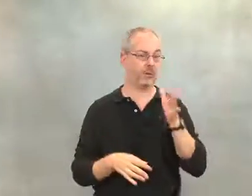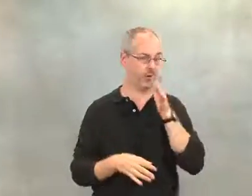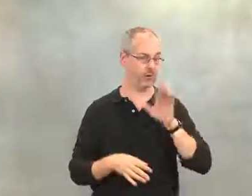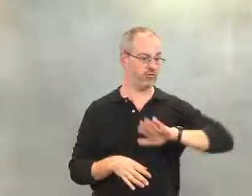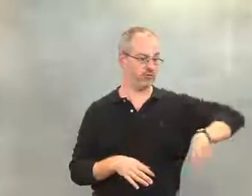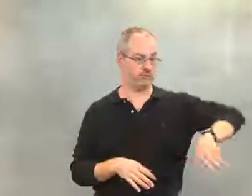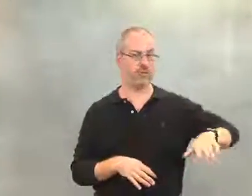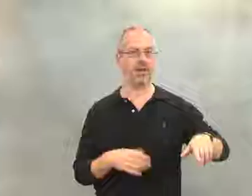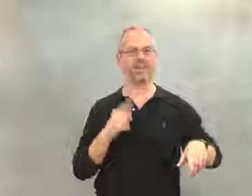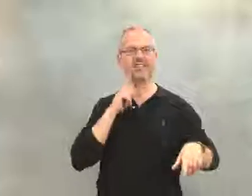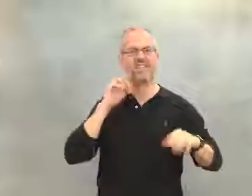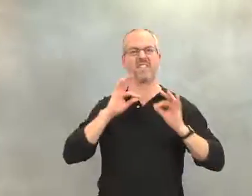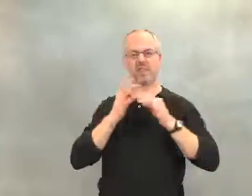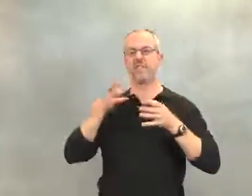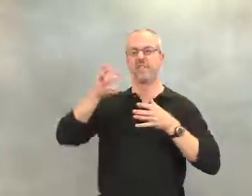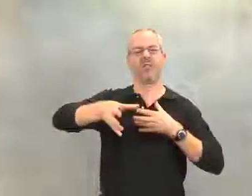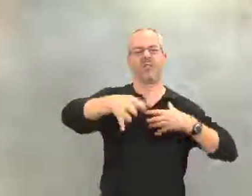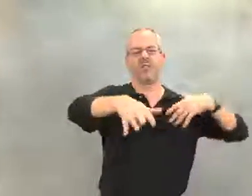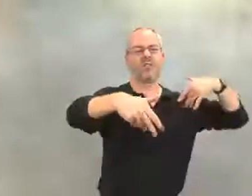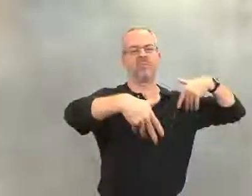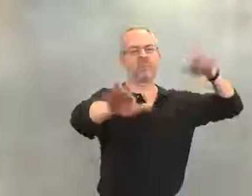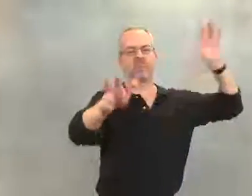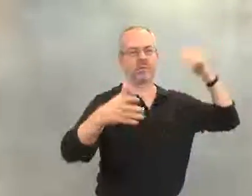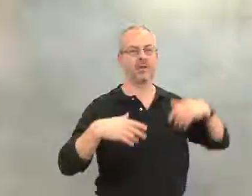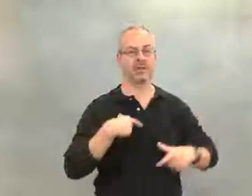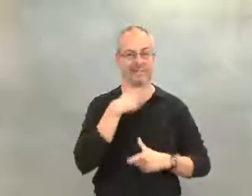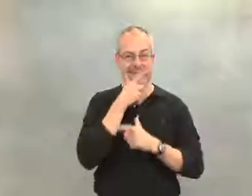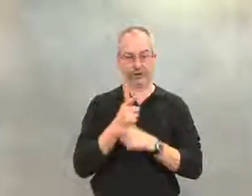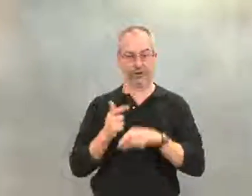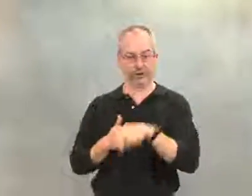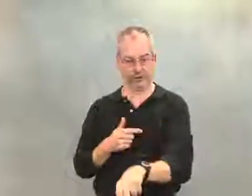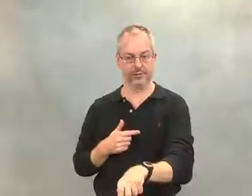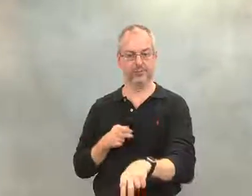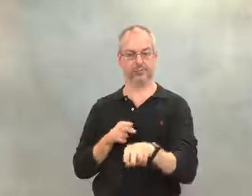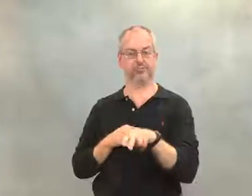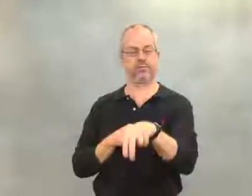My mother was over here. The other deaf families were scattered around.